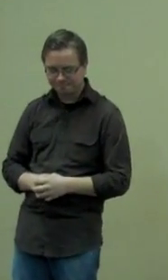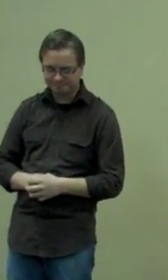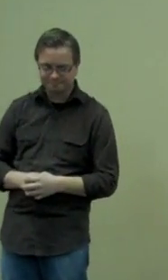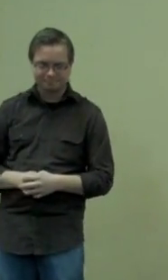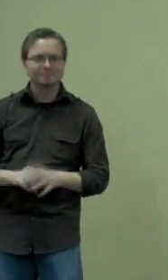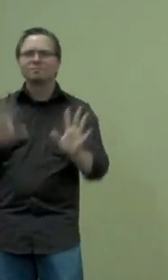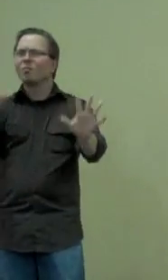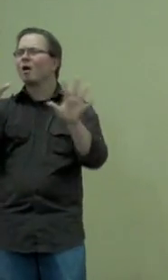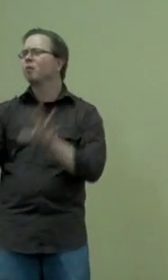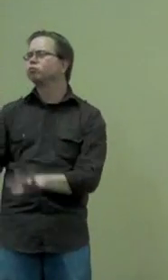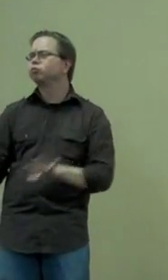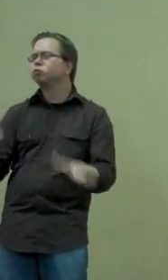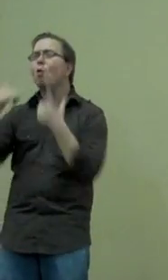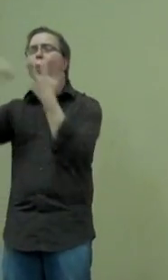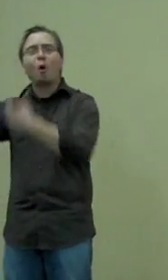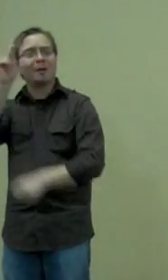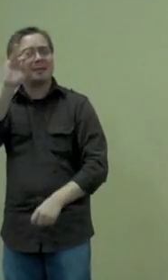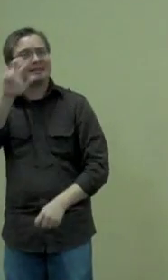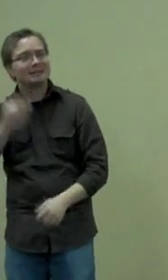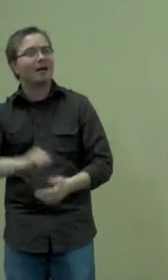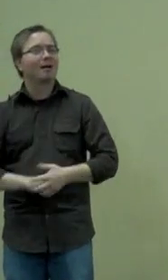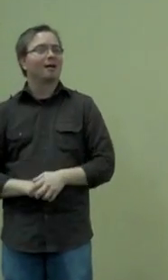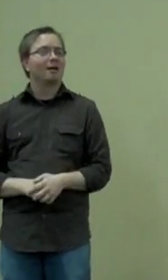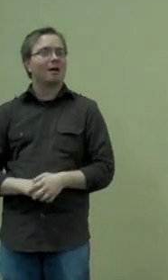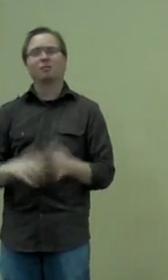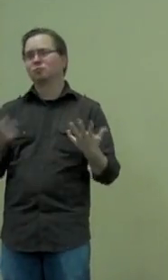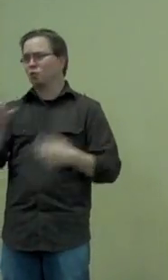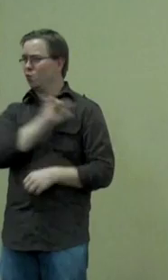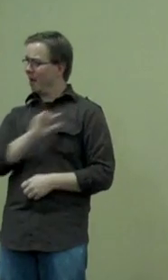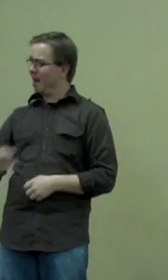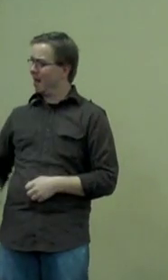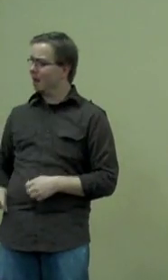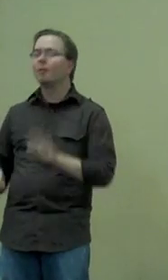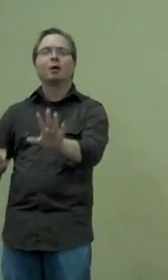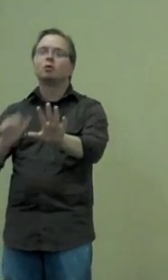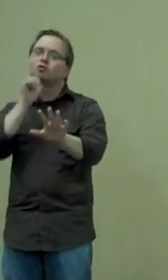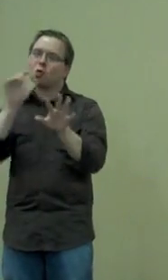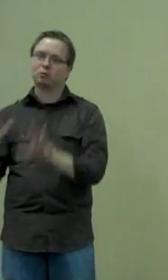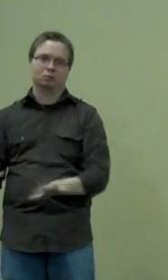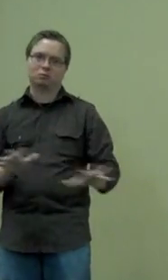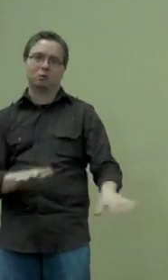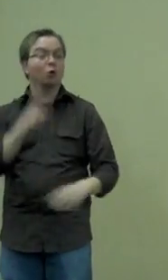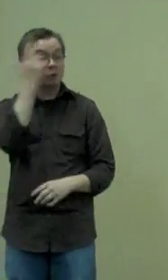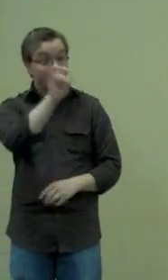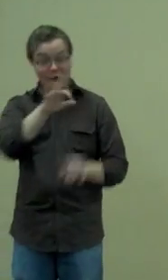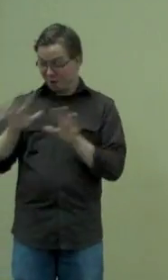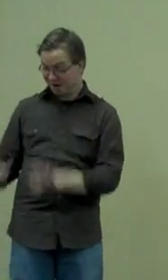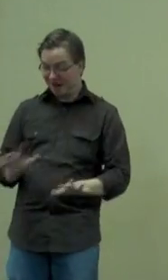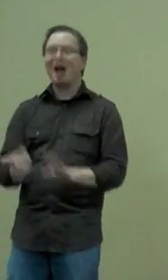Take your time, order a pizza. You're a queen. Don't take your time, OK? Because if you take your time and you walk out and there's a line